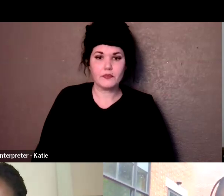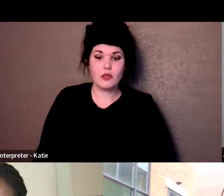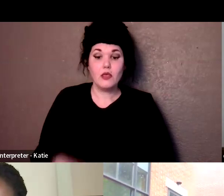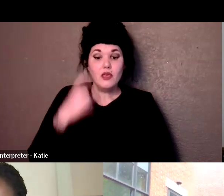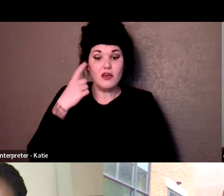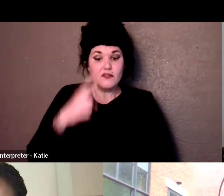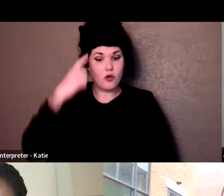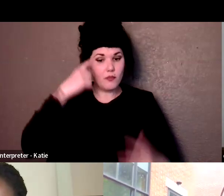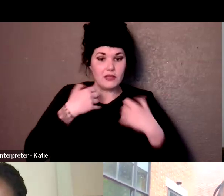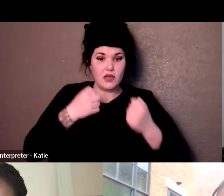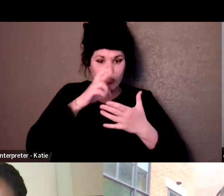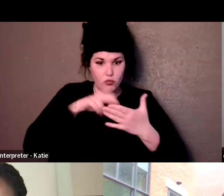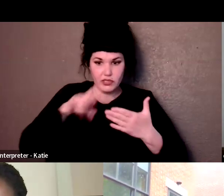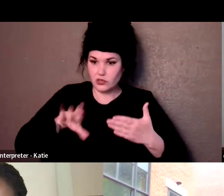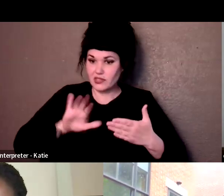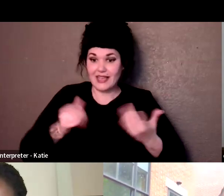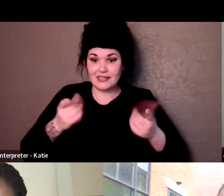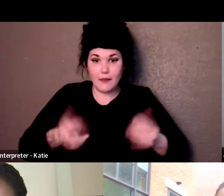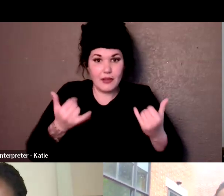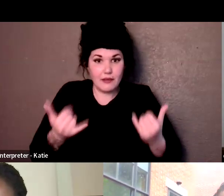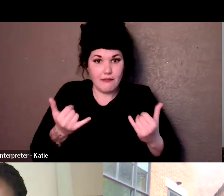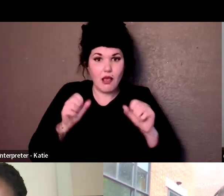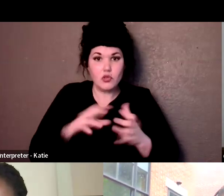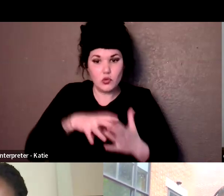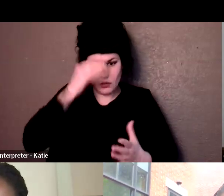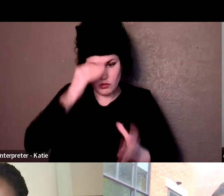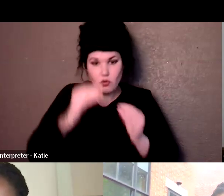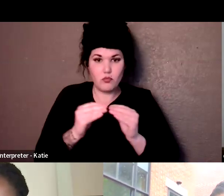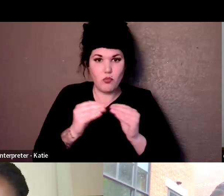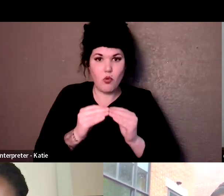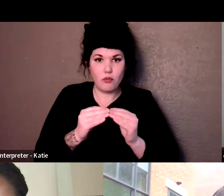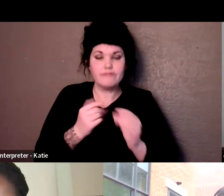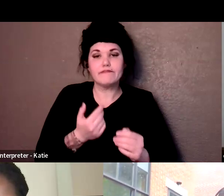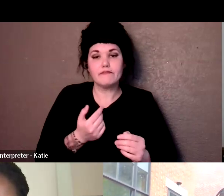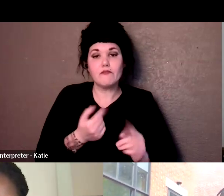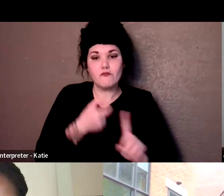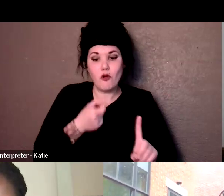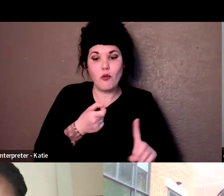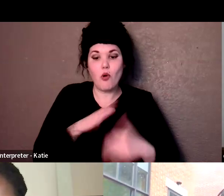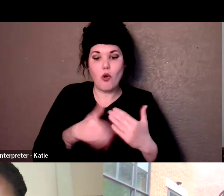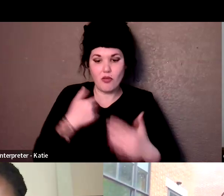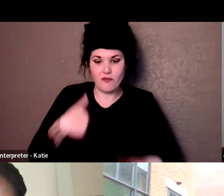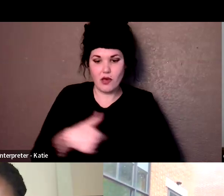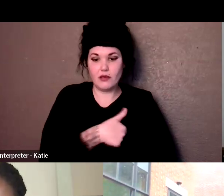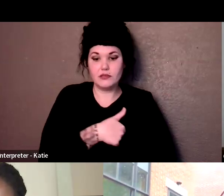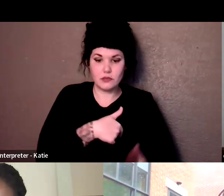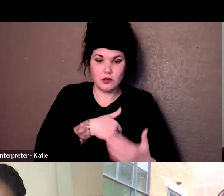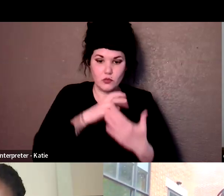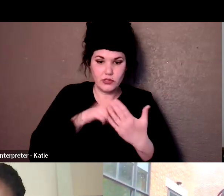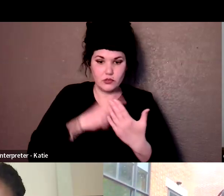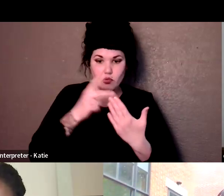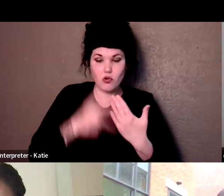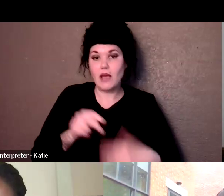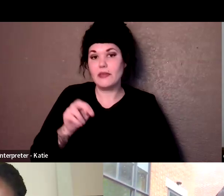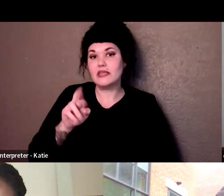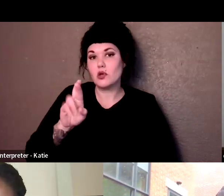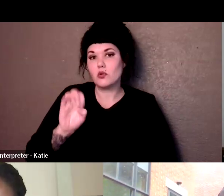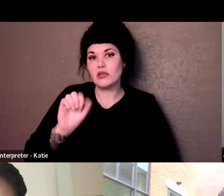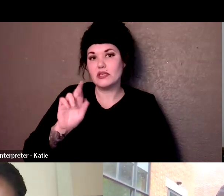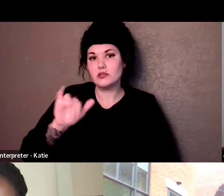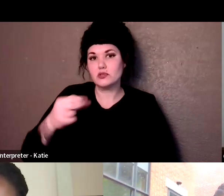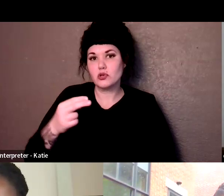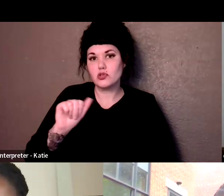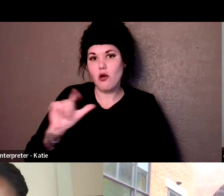currently underway um with the All of Us Research Program at researchallof us.org/discover